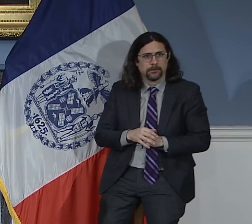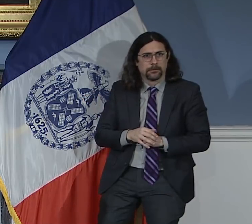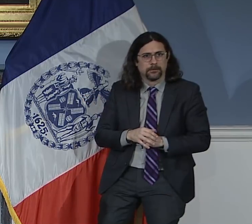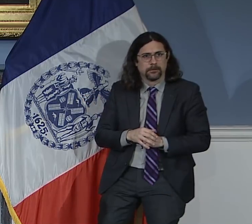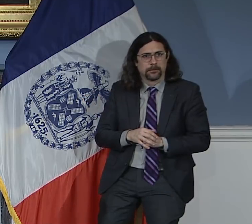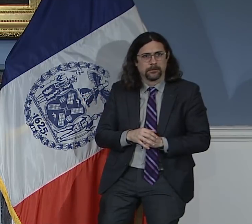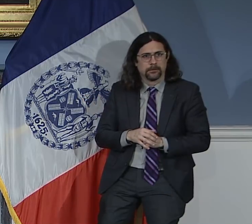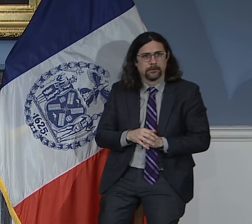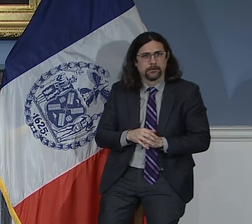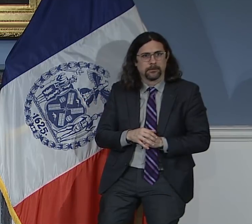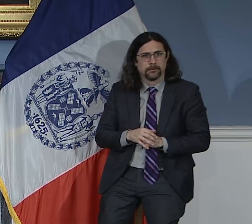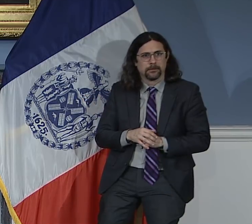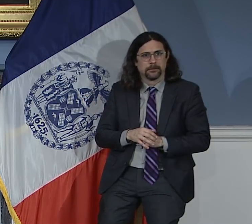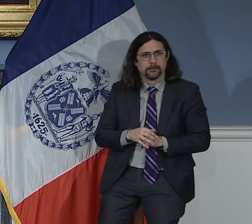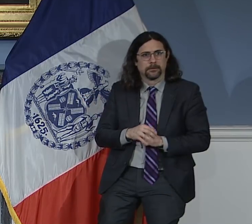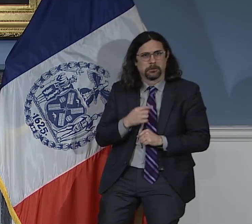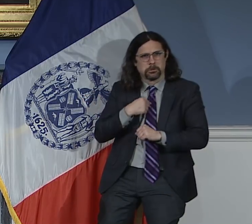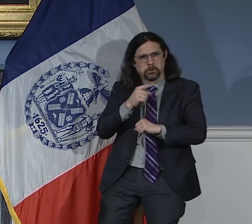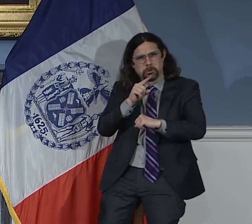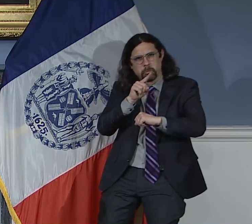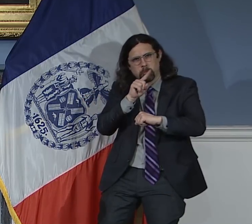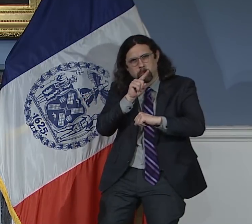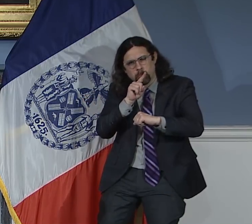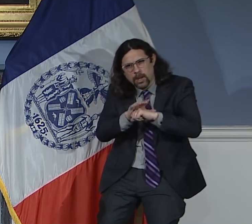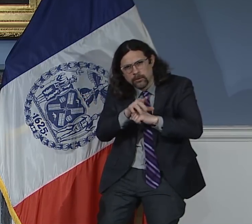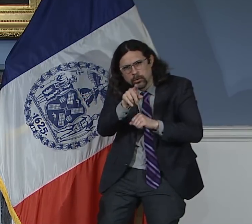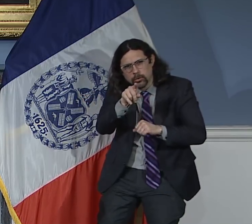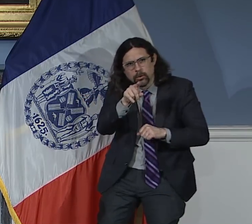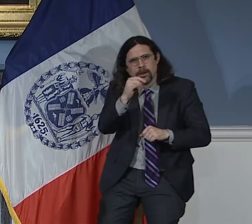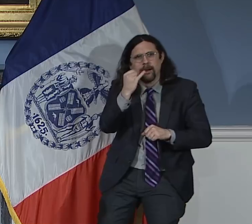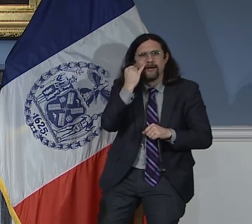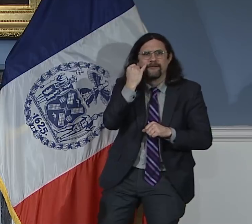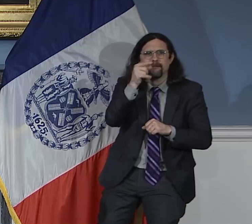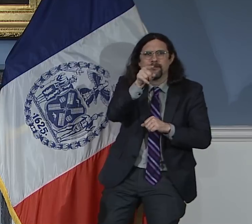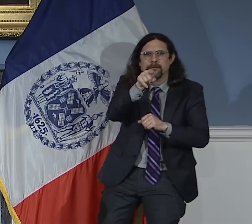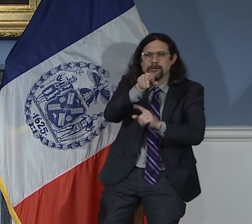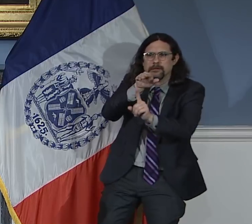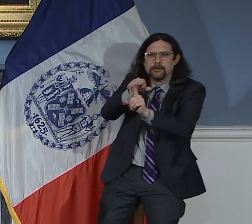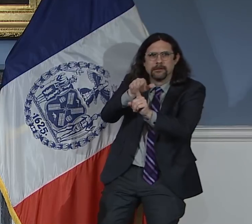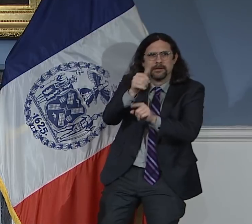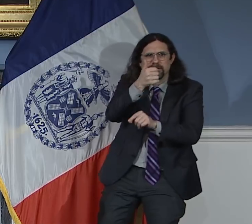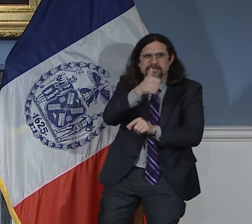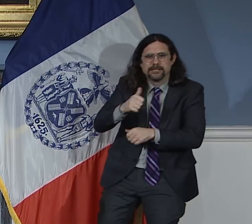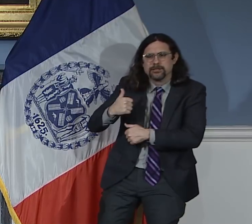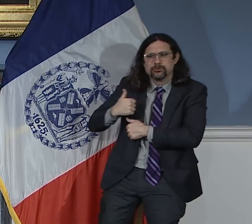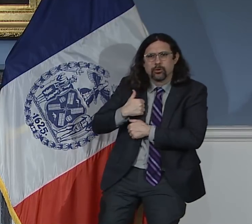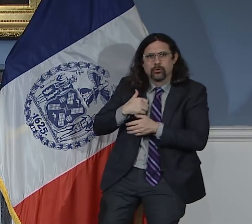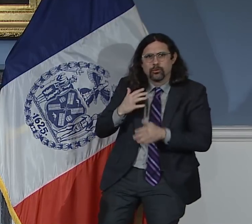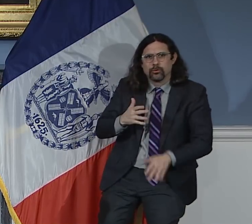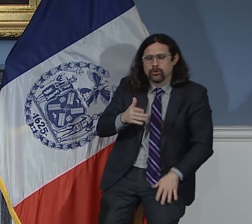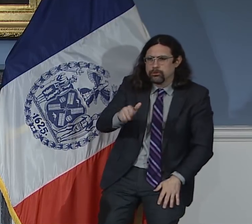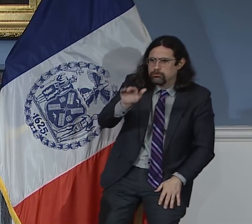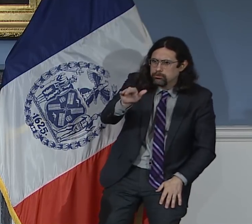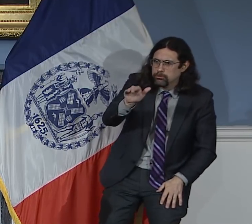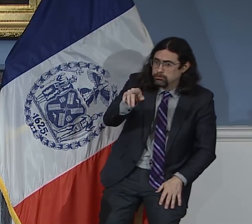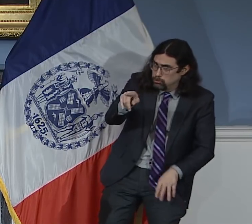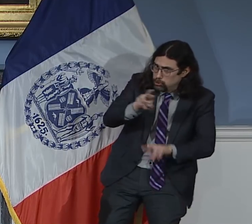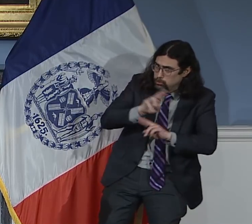GENERALS AND OUR BRAVE MEN AND WOMEN WHO SERVE IN THE MILITARY. GO INTERVIEW THE AVERAGE AMERICAN SOLDIER AND ASK